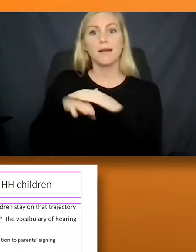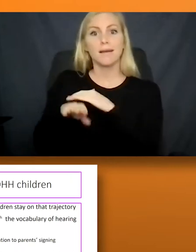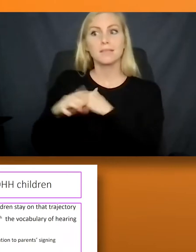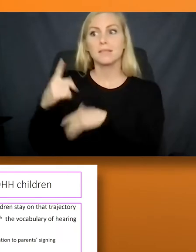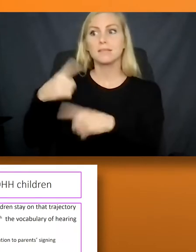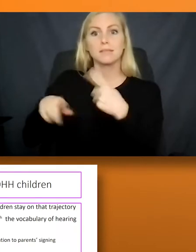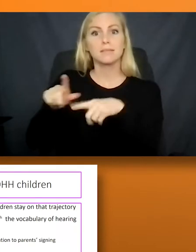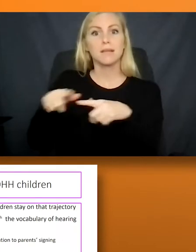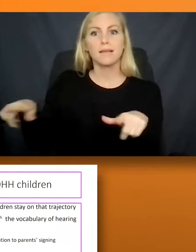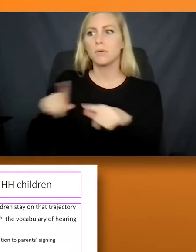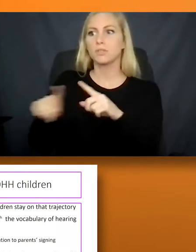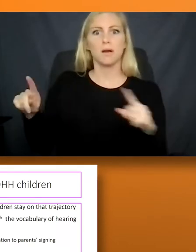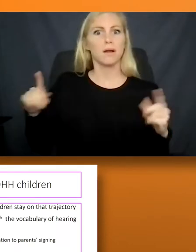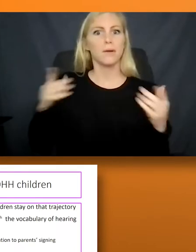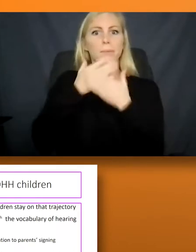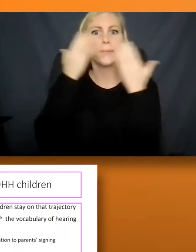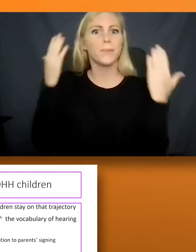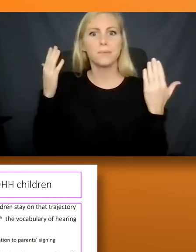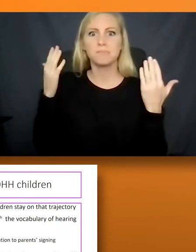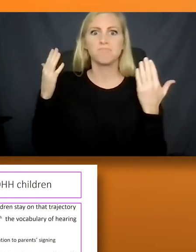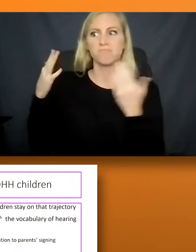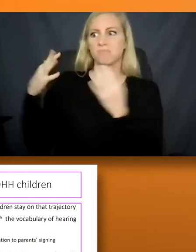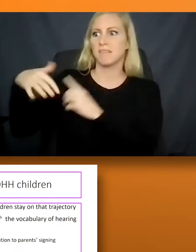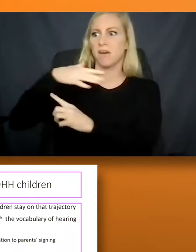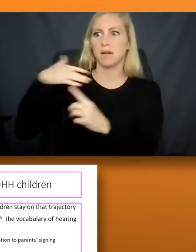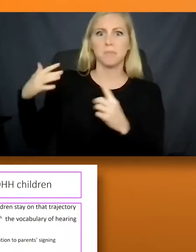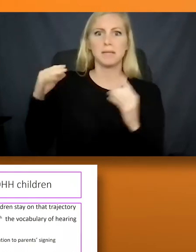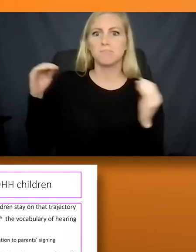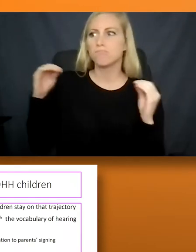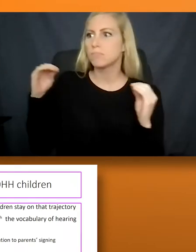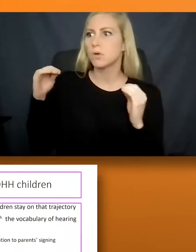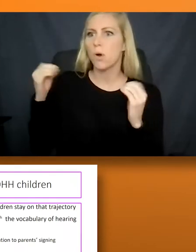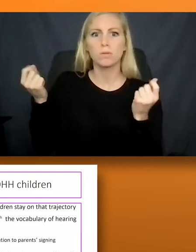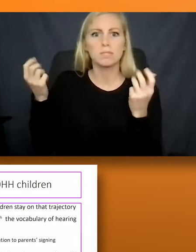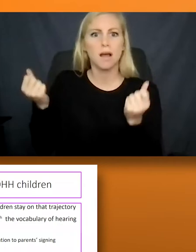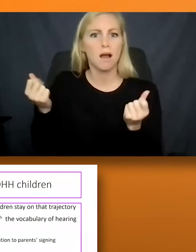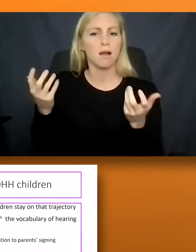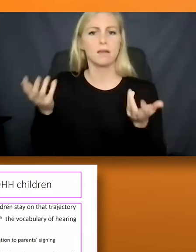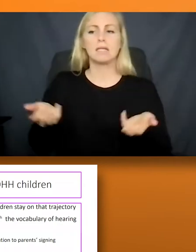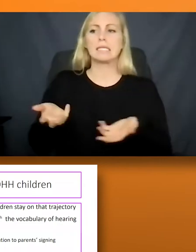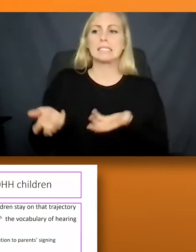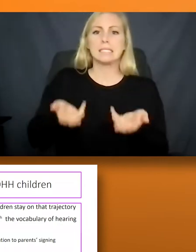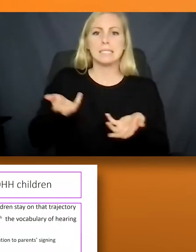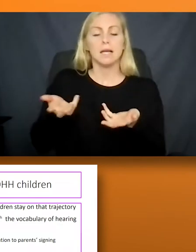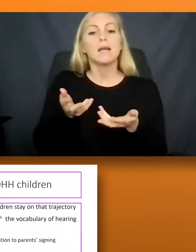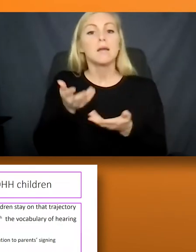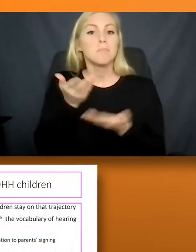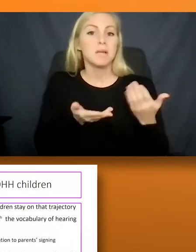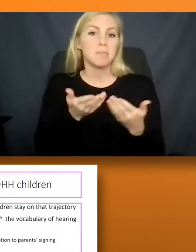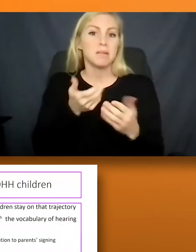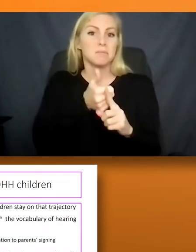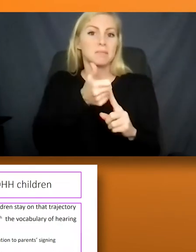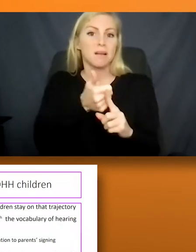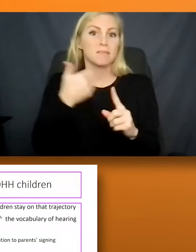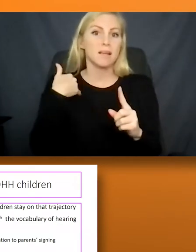and they're not getting that in all of their settings or any of their settings, potentially. It could be that there is a disability there